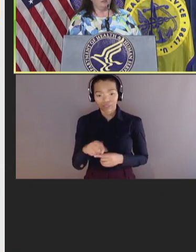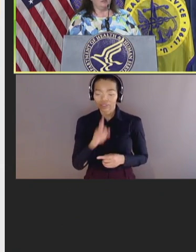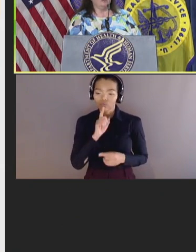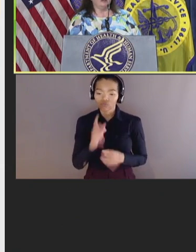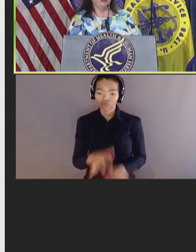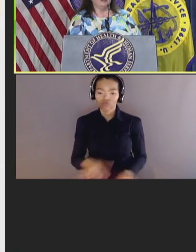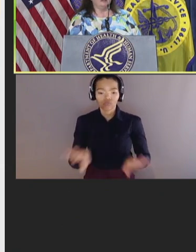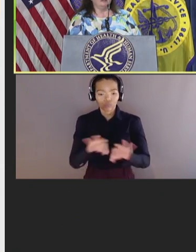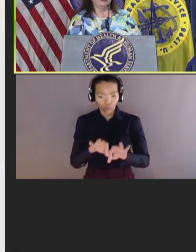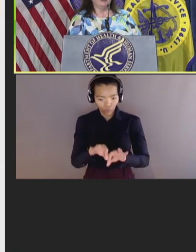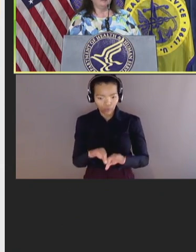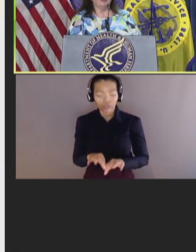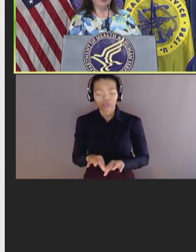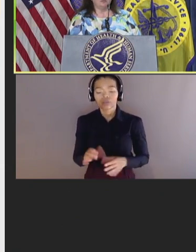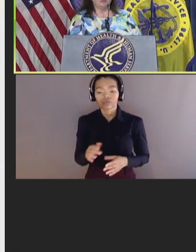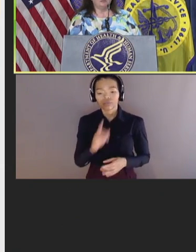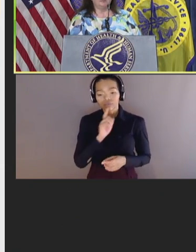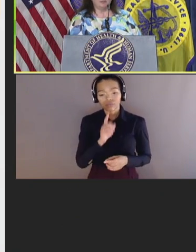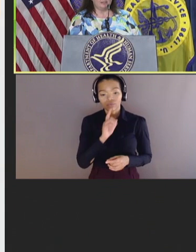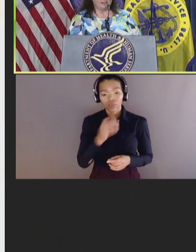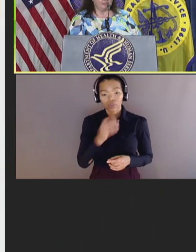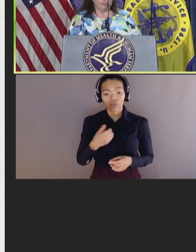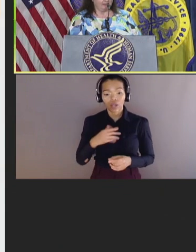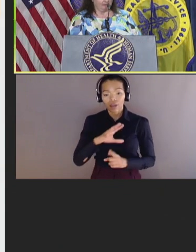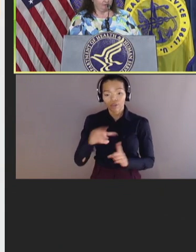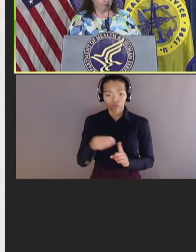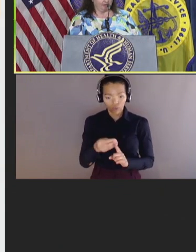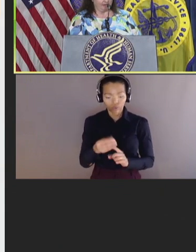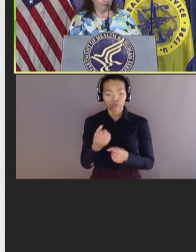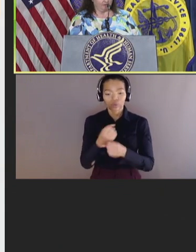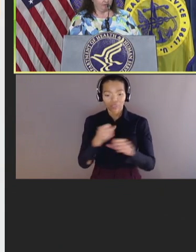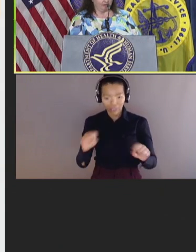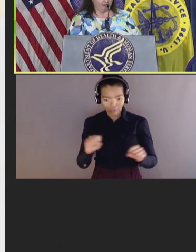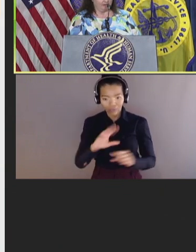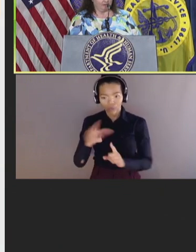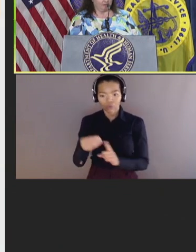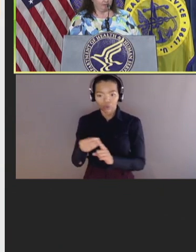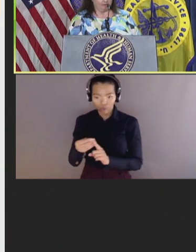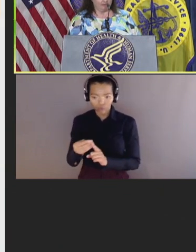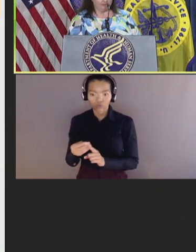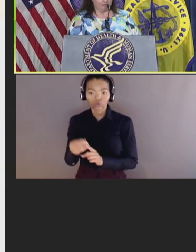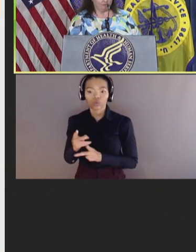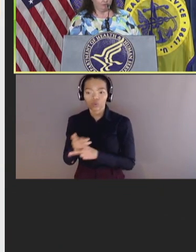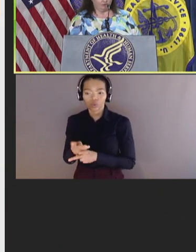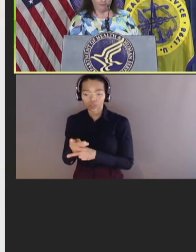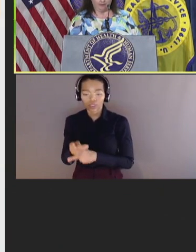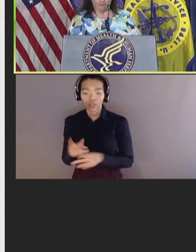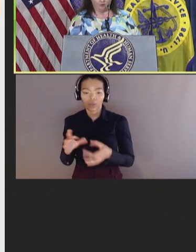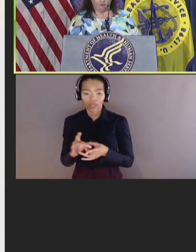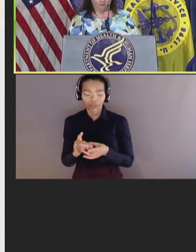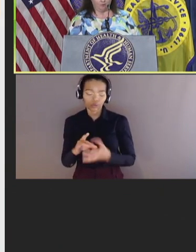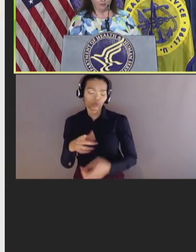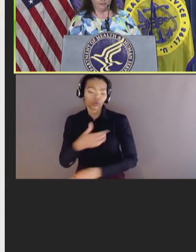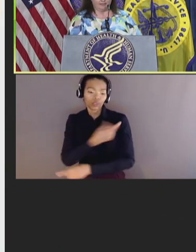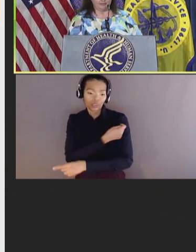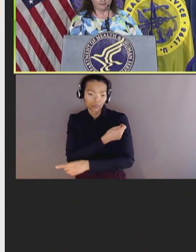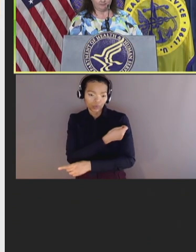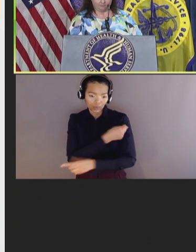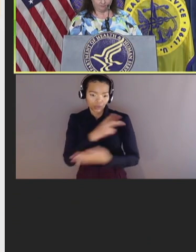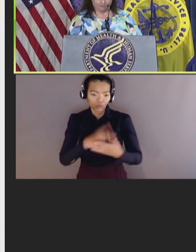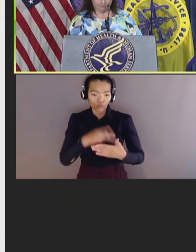we're having cultural safety and cultural care when doing immunization programming or clinics.